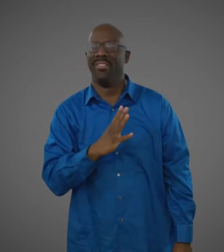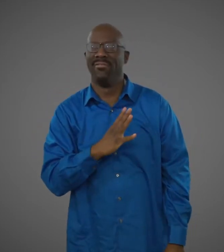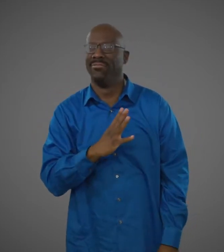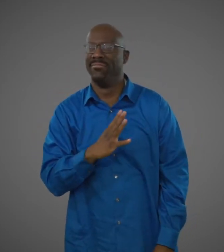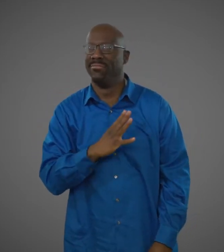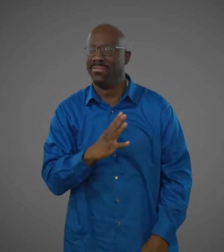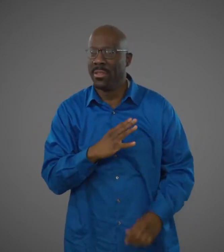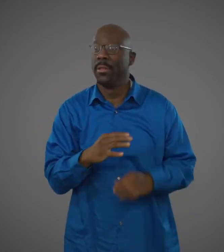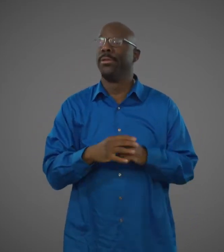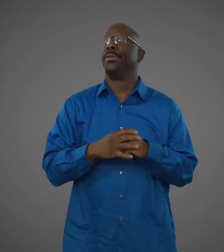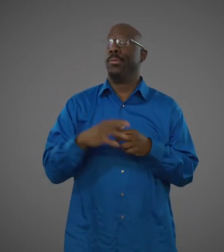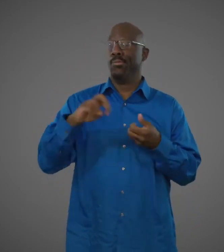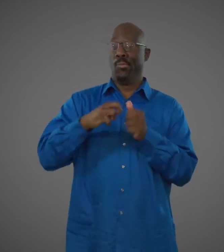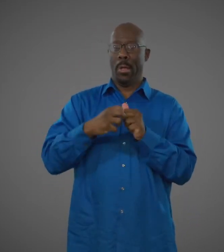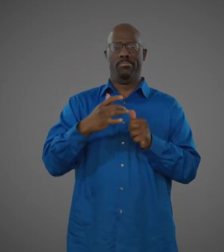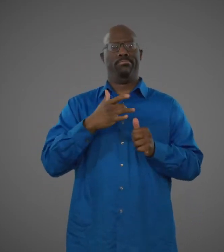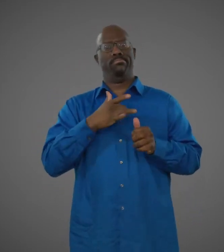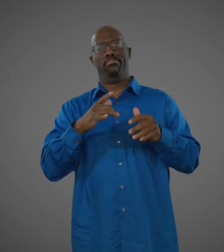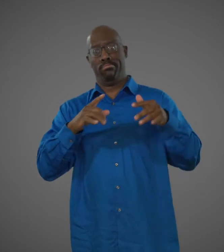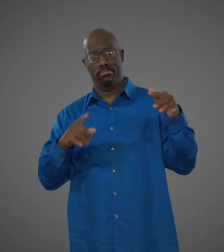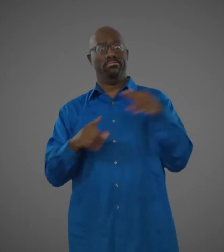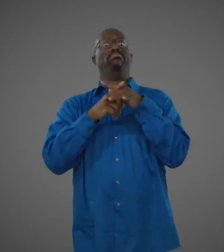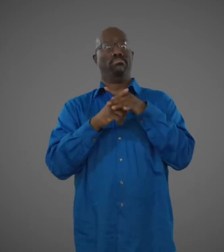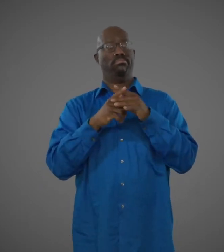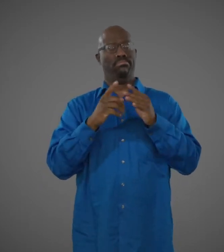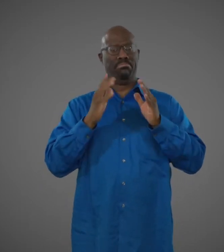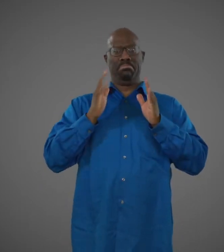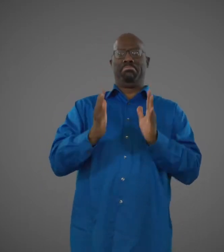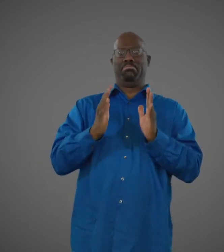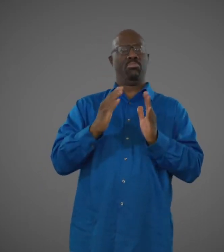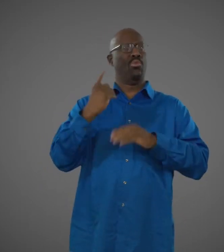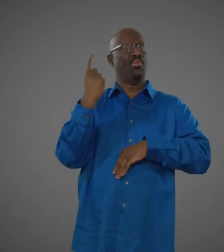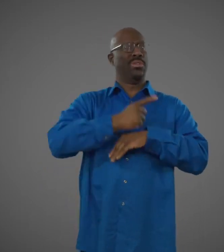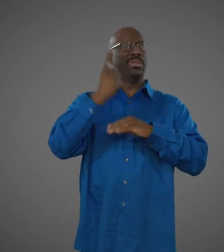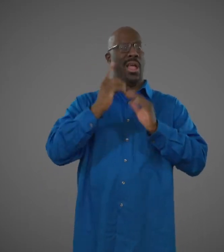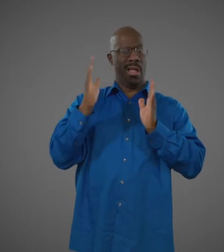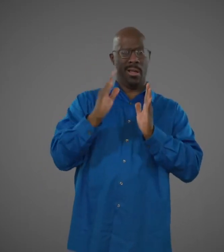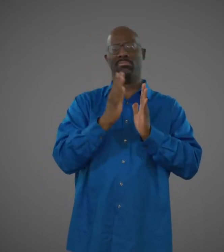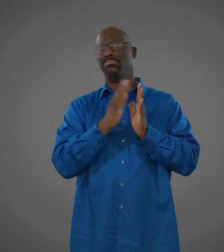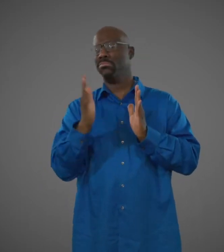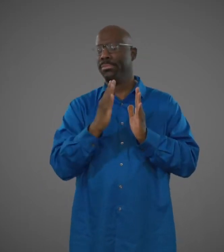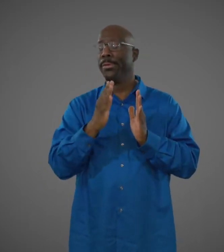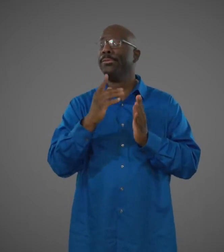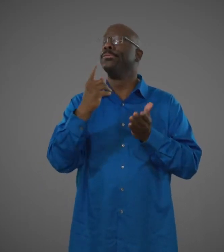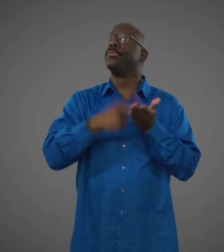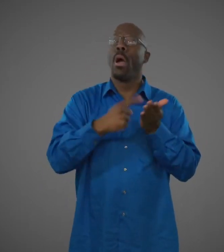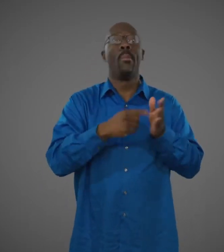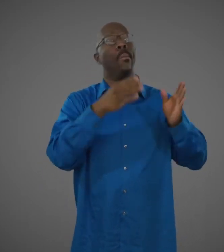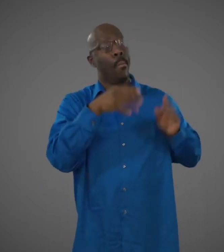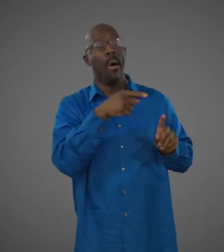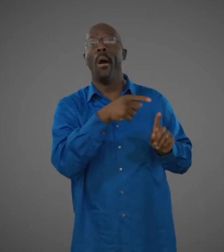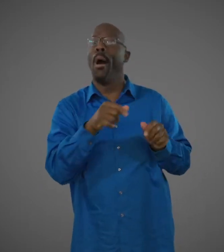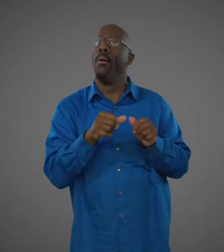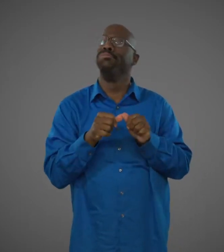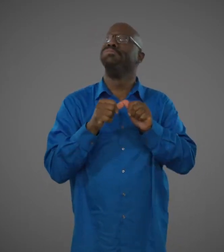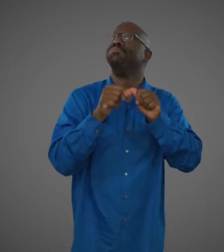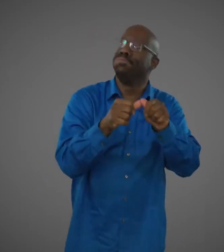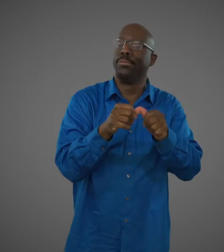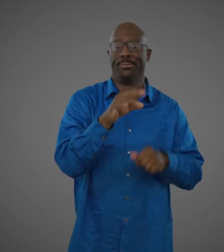These symptoms may occur right after the injury, but can appear up to ten days afterwards.